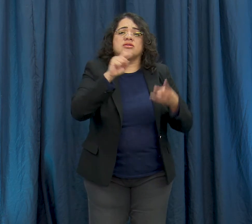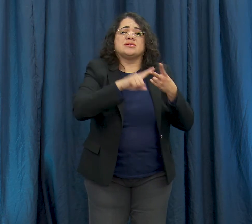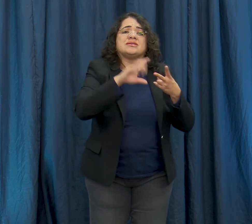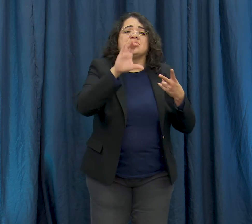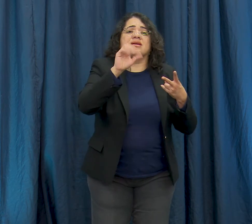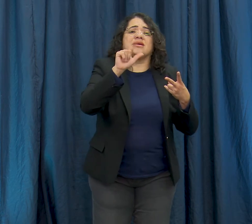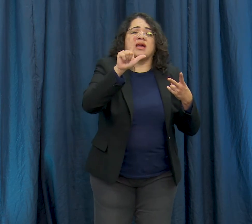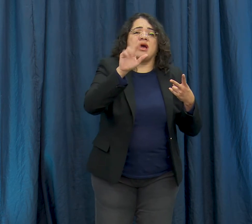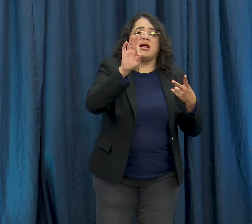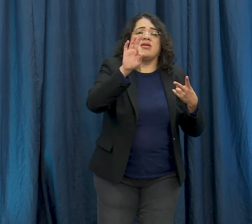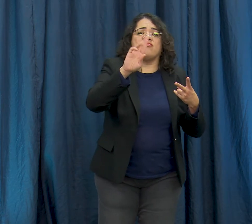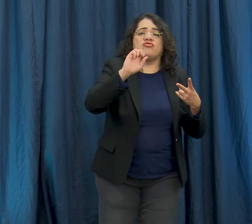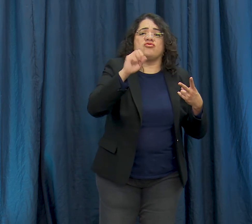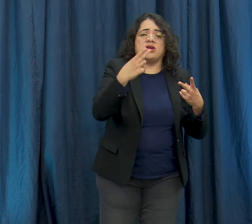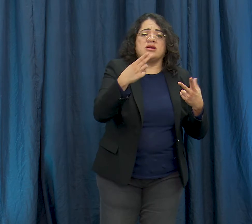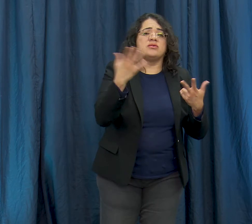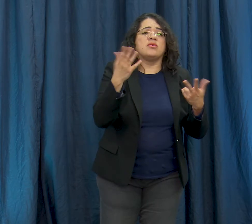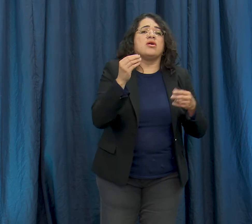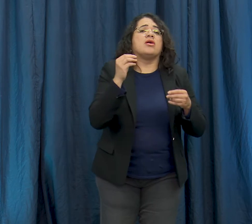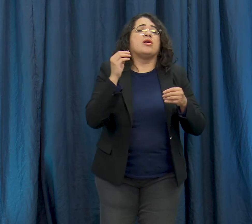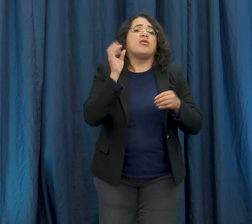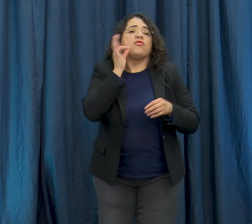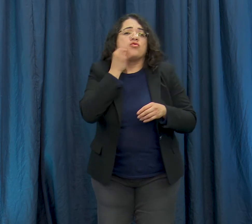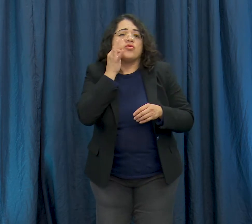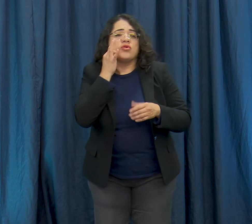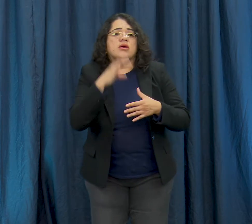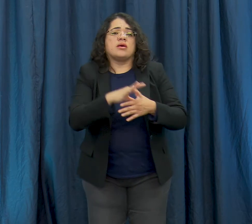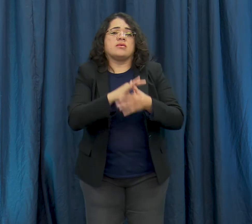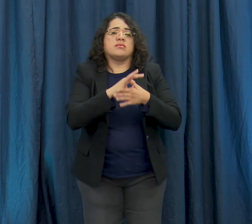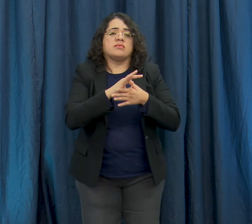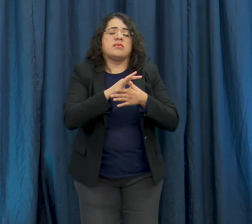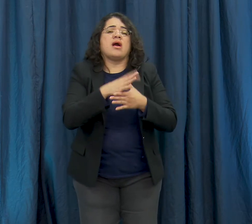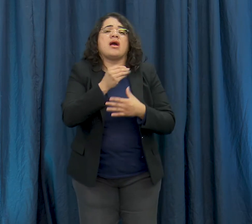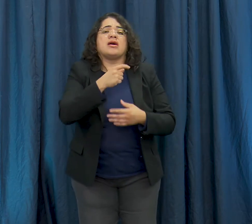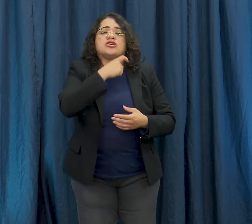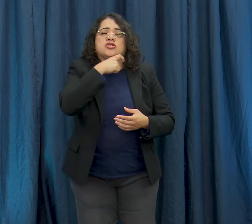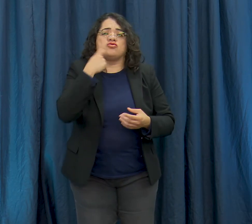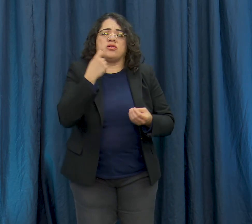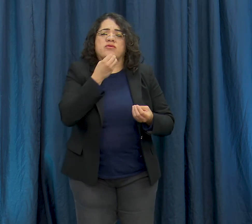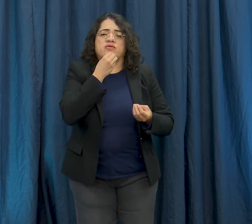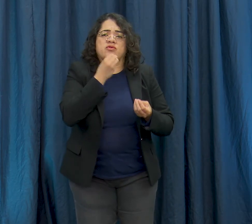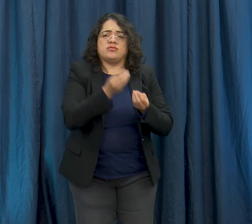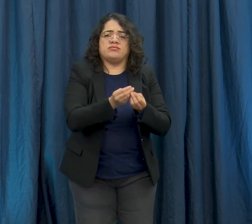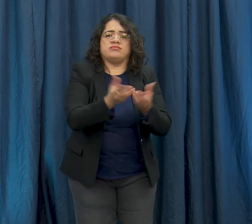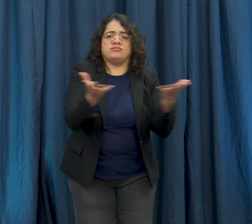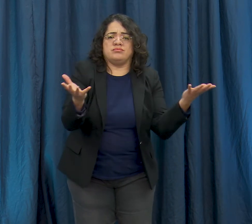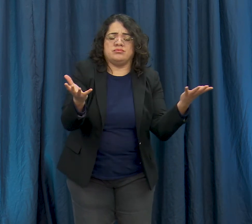residentes con fruta Carnegie productos echoes completamente gratis may or gue